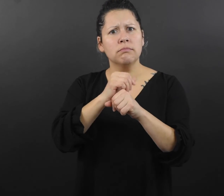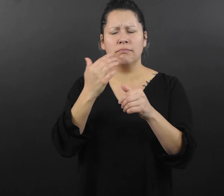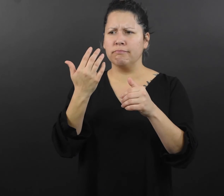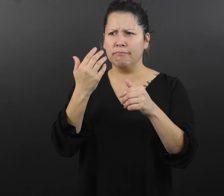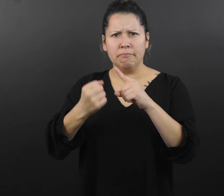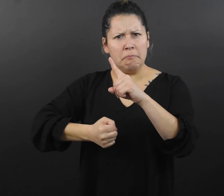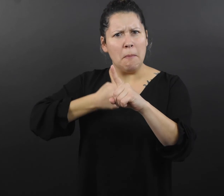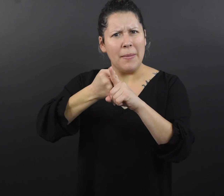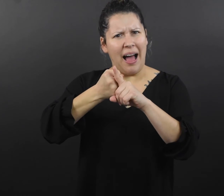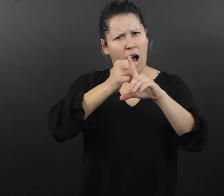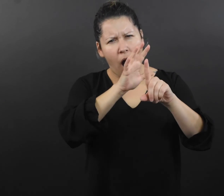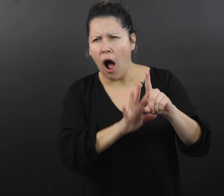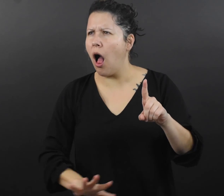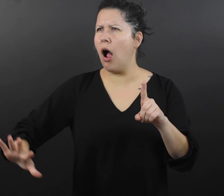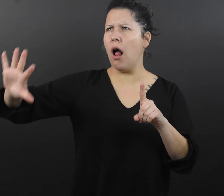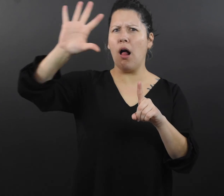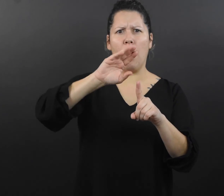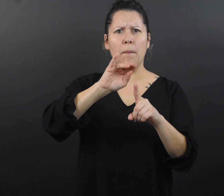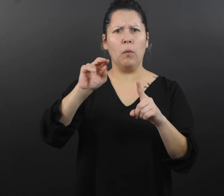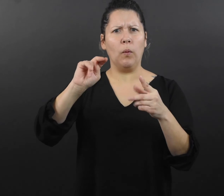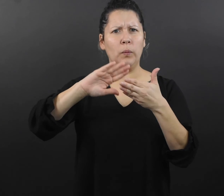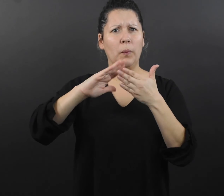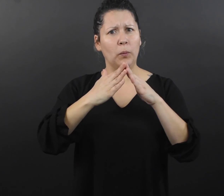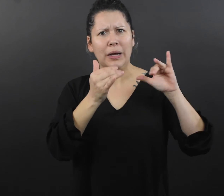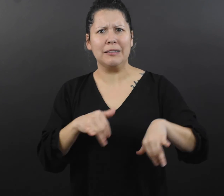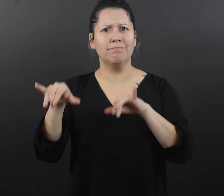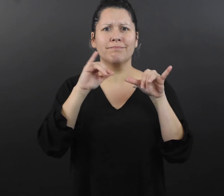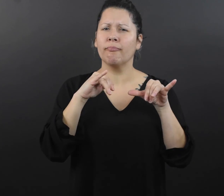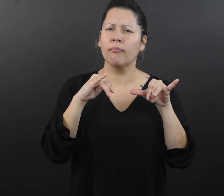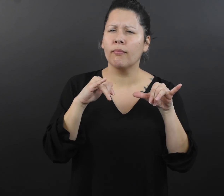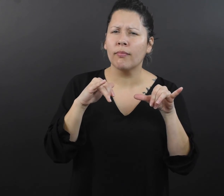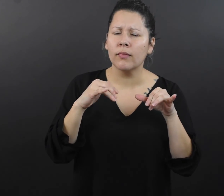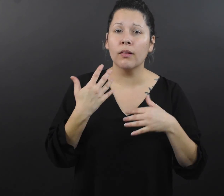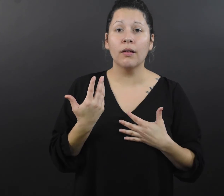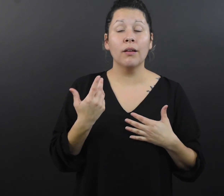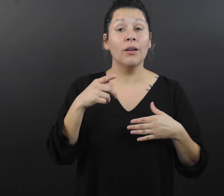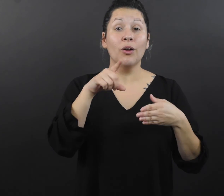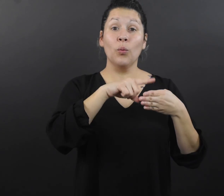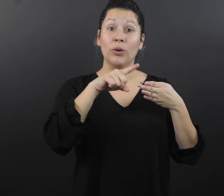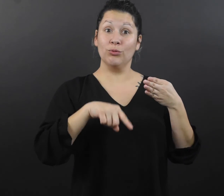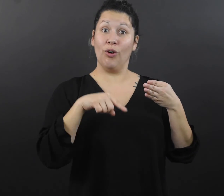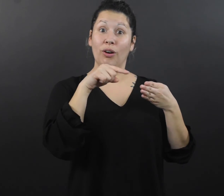As a result, some communities such as Minnesotans of color, American Indians, people